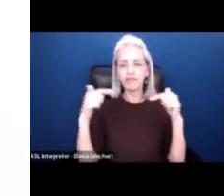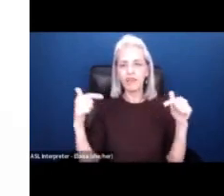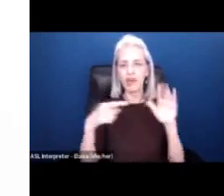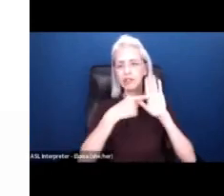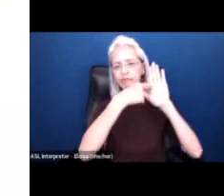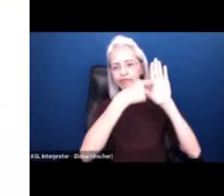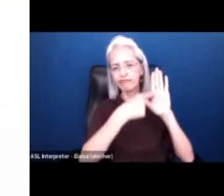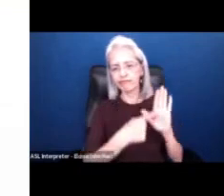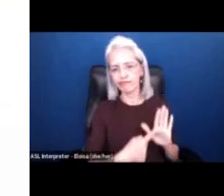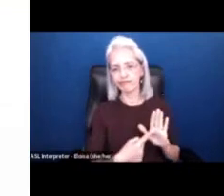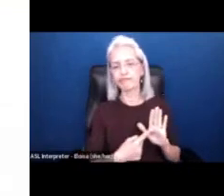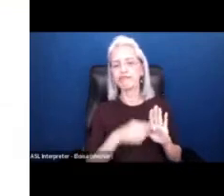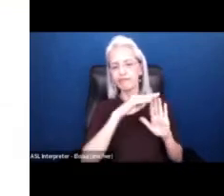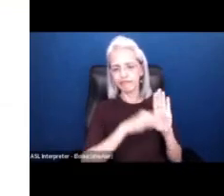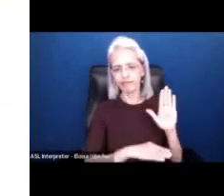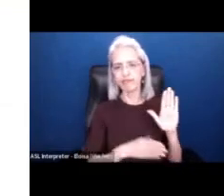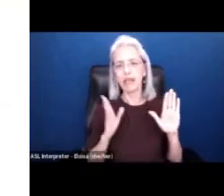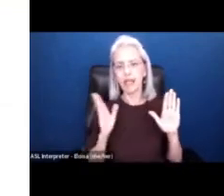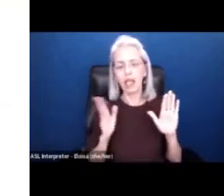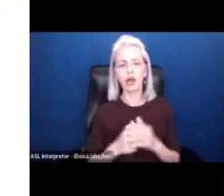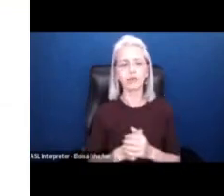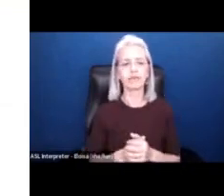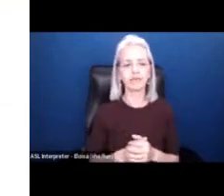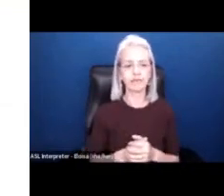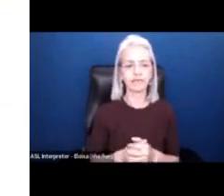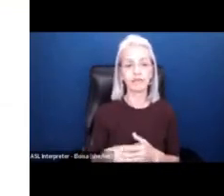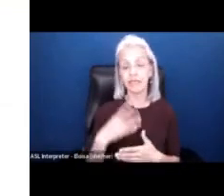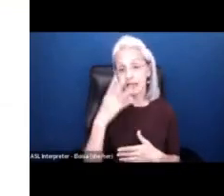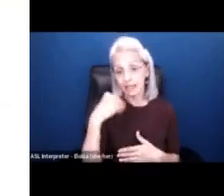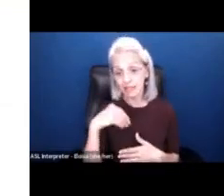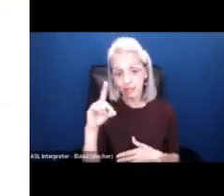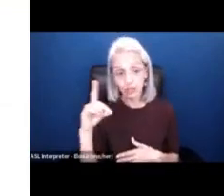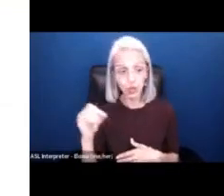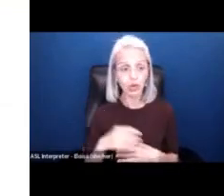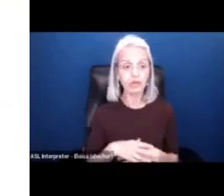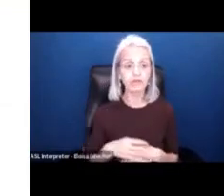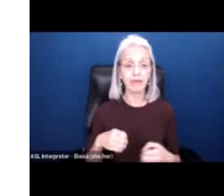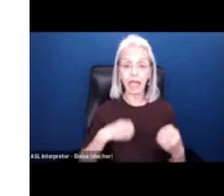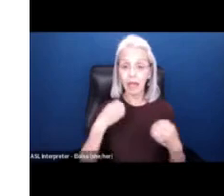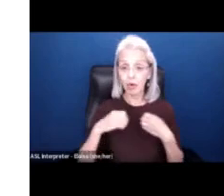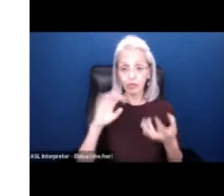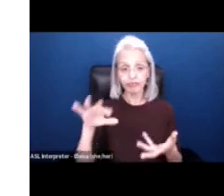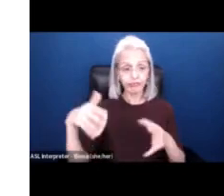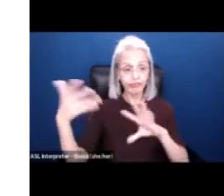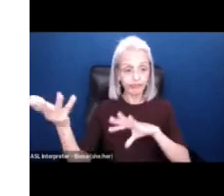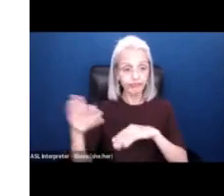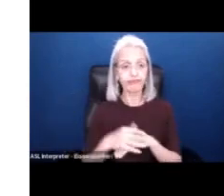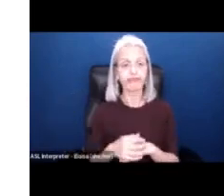that are shown on the slide, which may include sleep wake disorders, emotional disk, disk control, issues of mood and